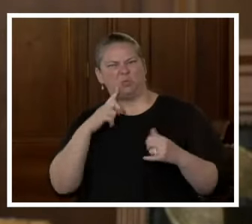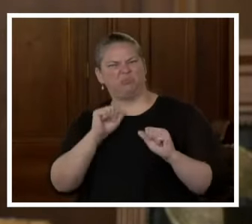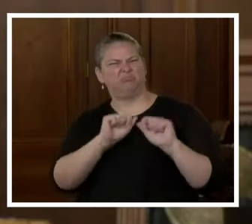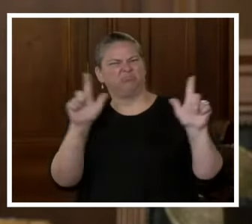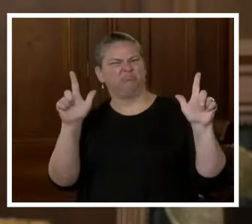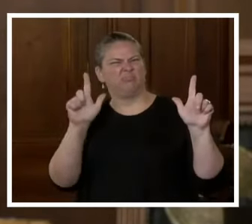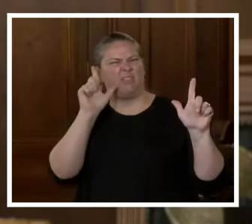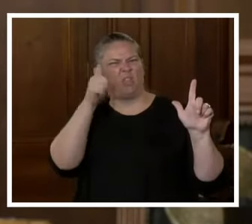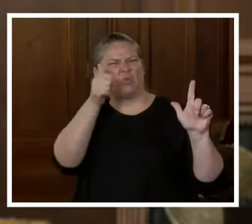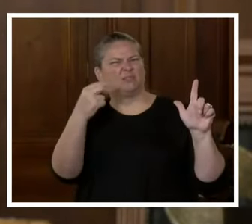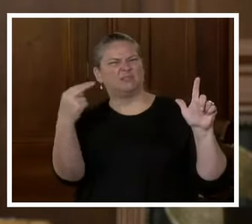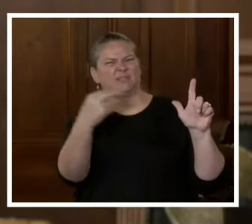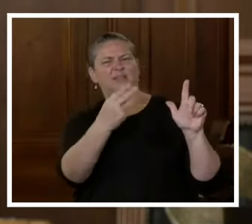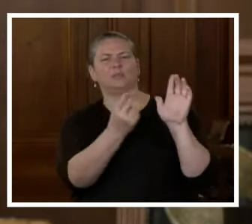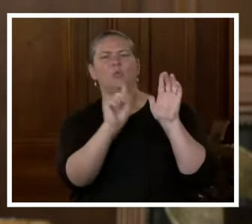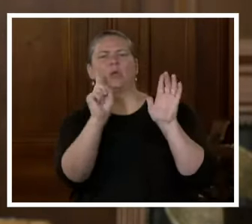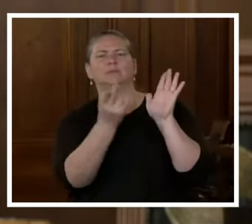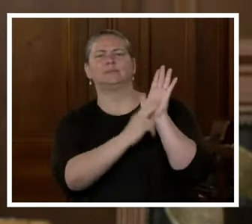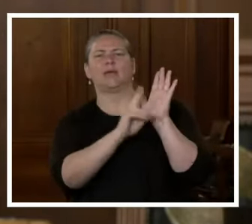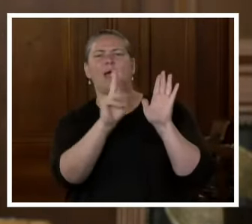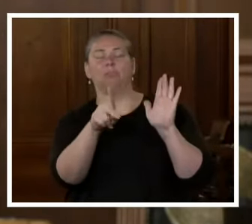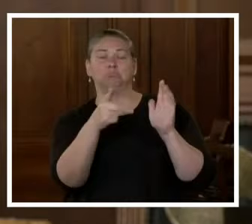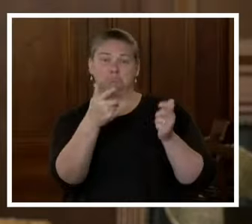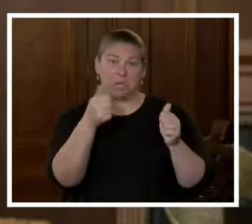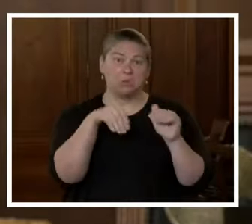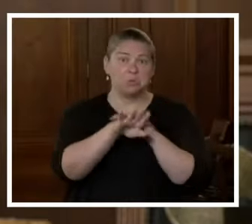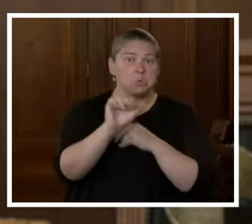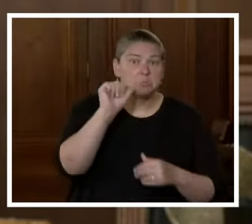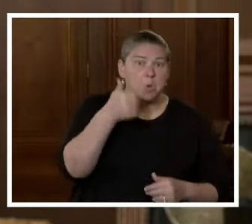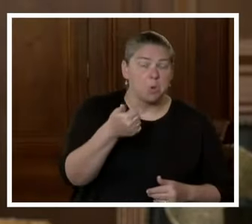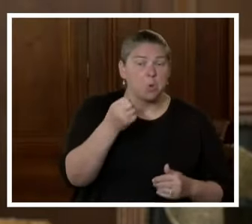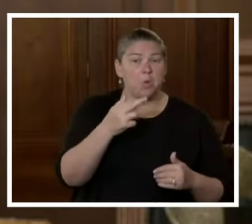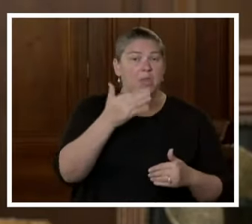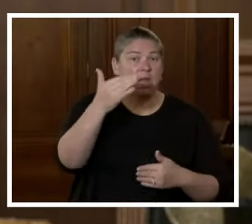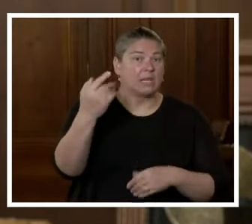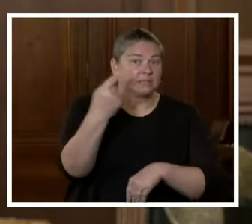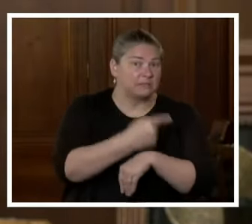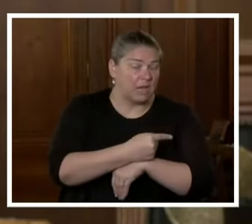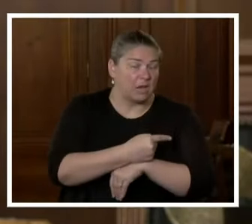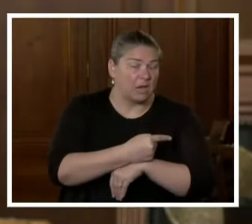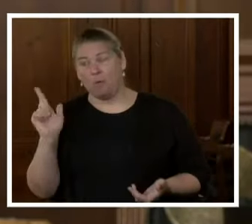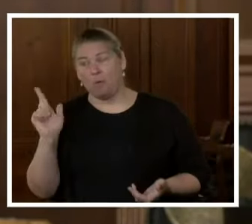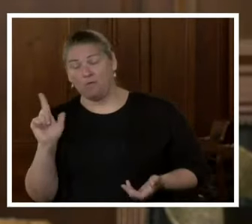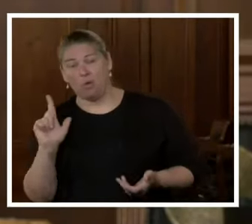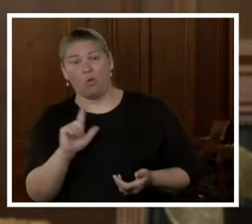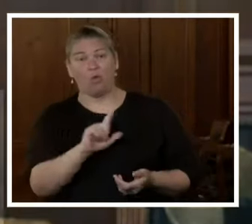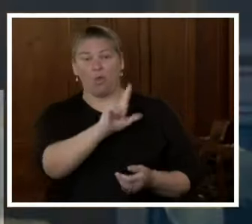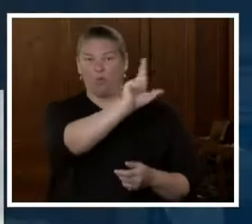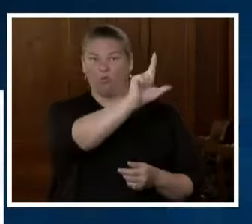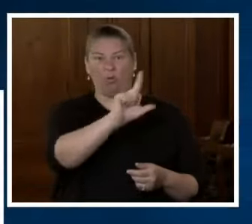CURRENTLY 488. THAT'S GENERALLY ABOUT WHERE WEI WE'VE BEEN. THERE ARE CERTAINLY